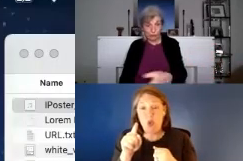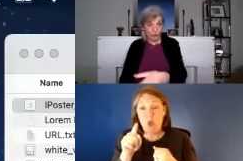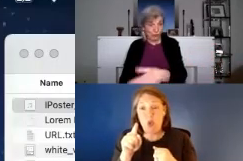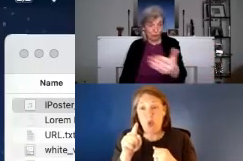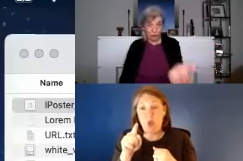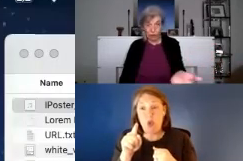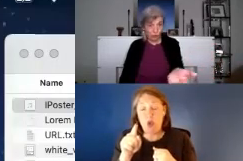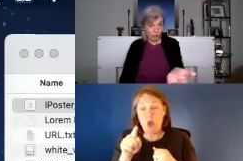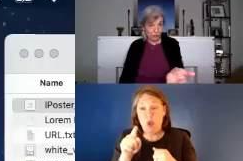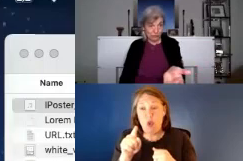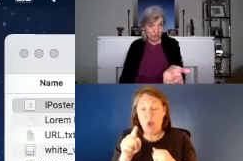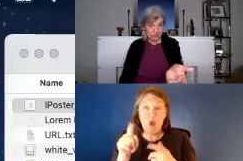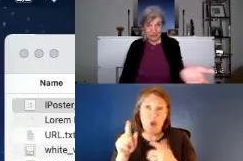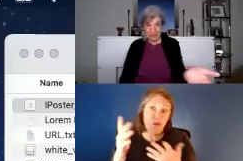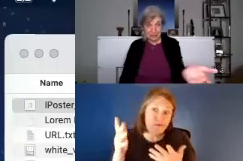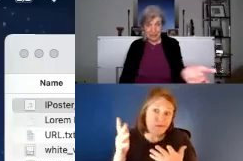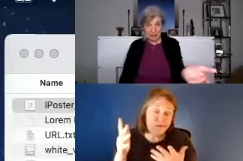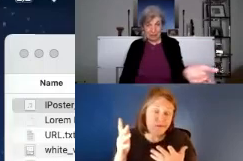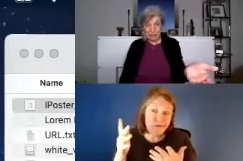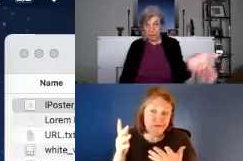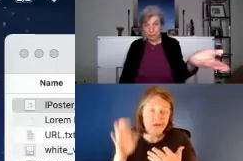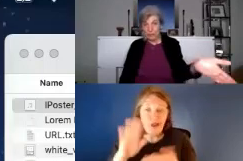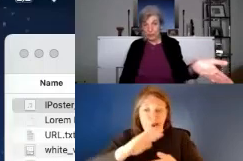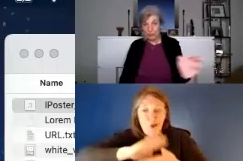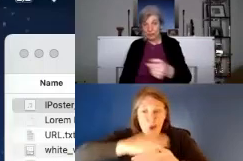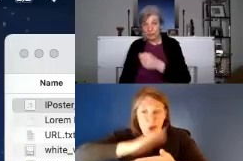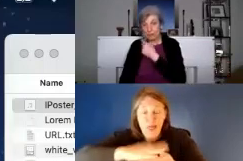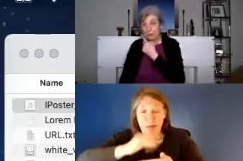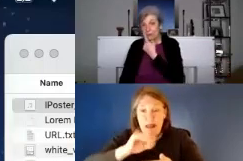you're own laptop 07:28:25 if you are projecting from your own